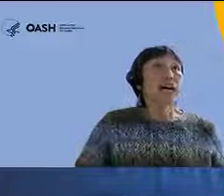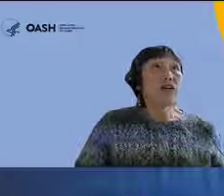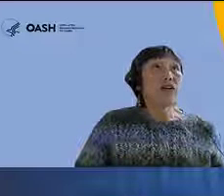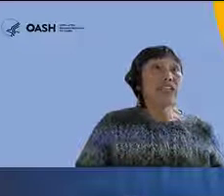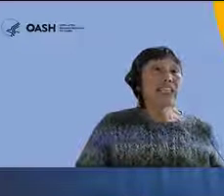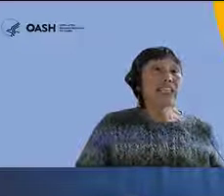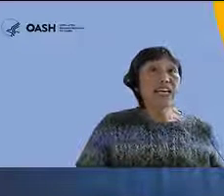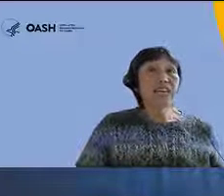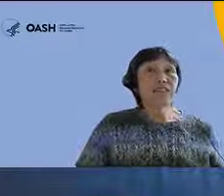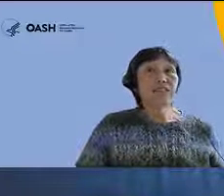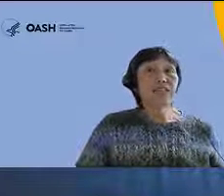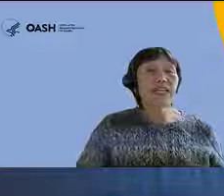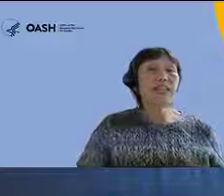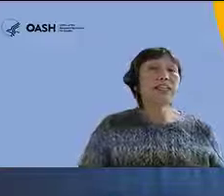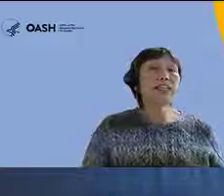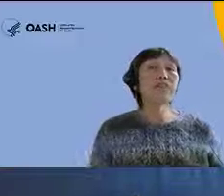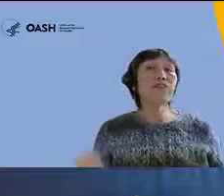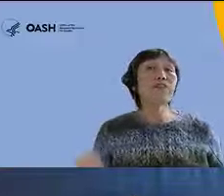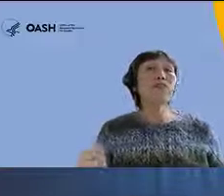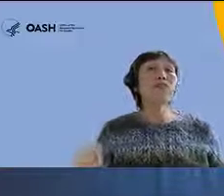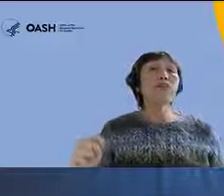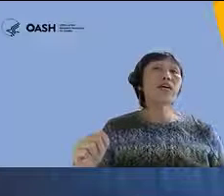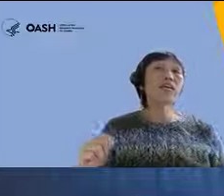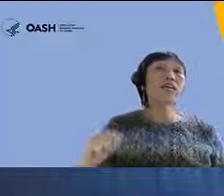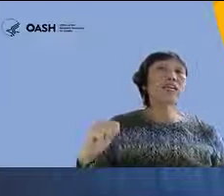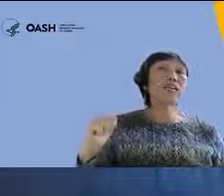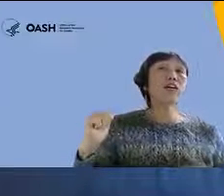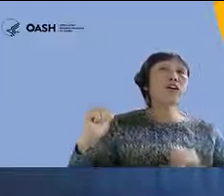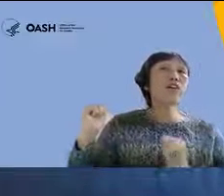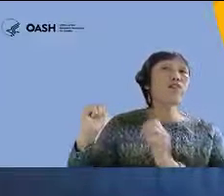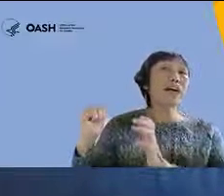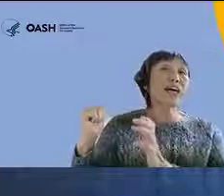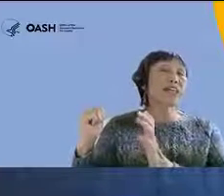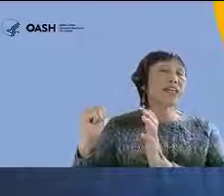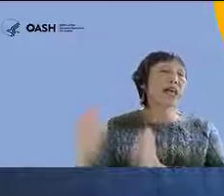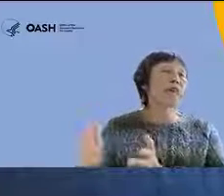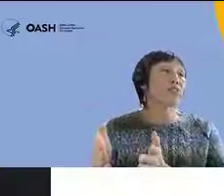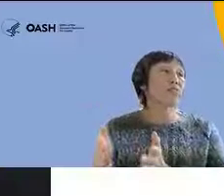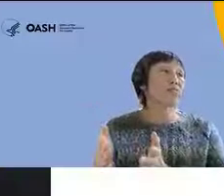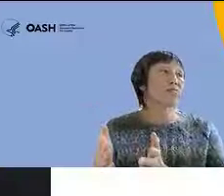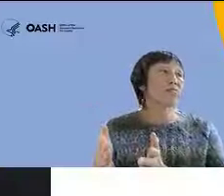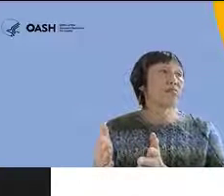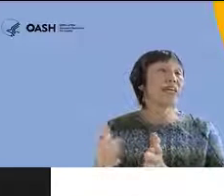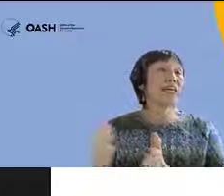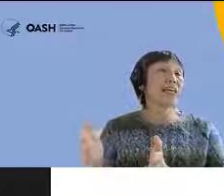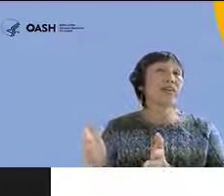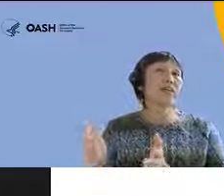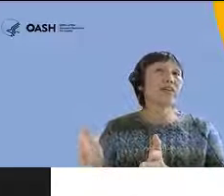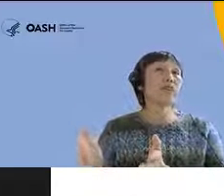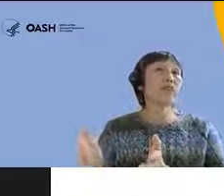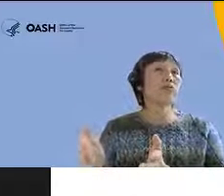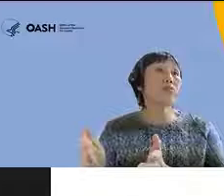Now on the other hand, if you had kept a link of some sort.